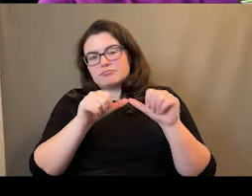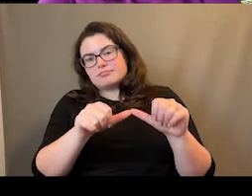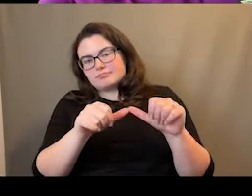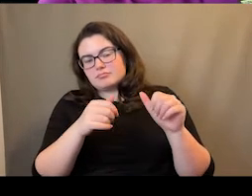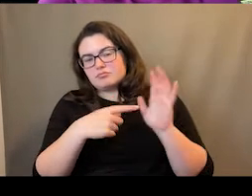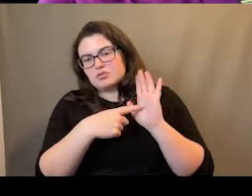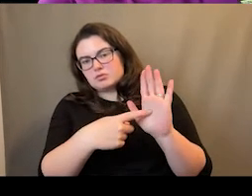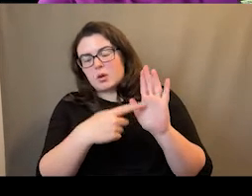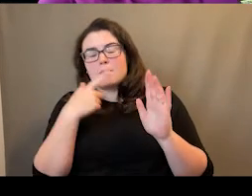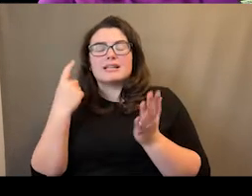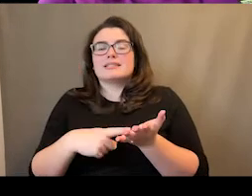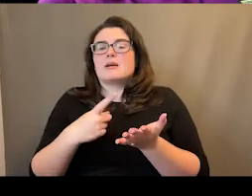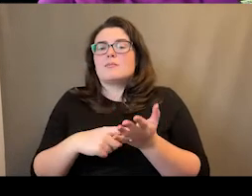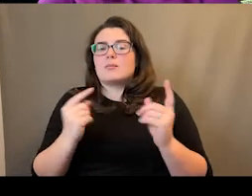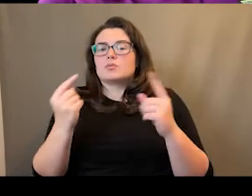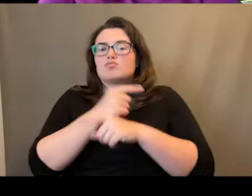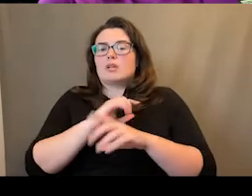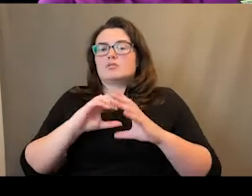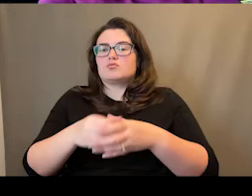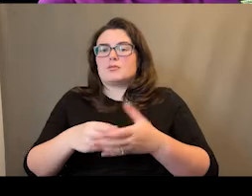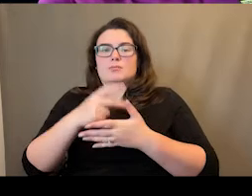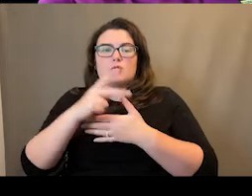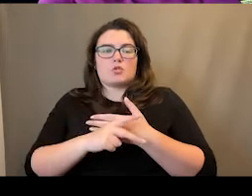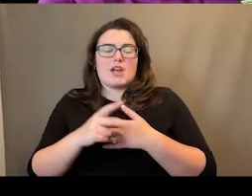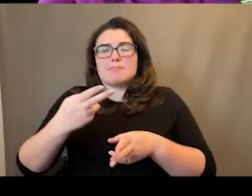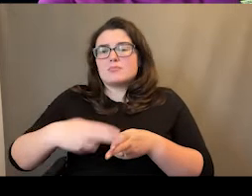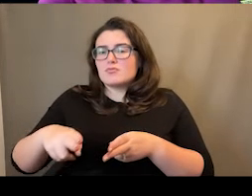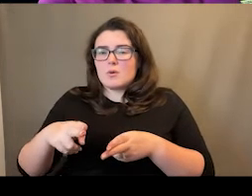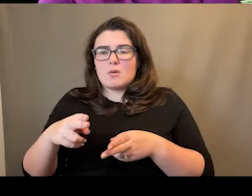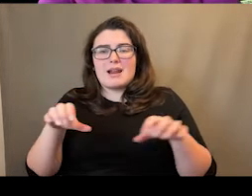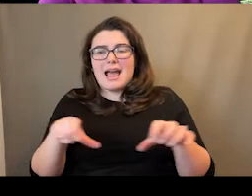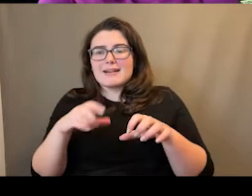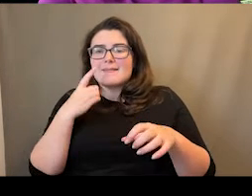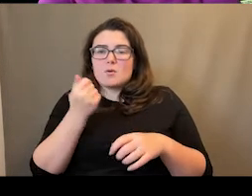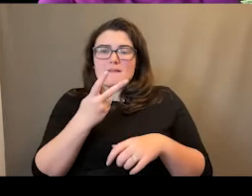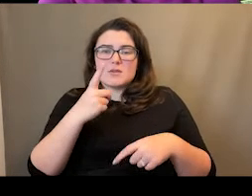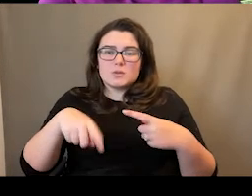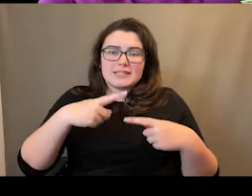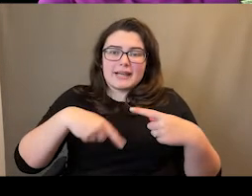programs are only active for a few years or for a few cycles and then it goes away.